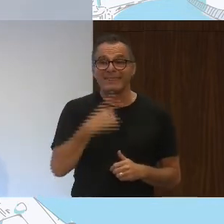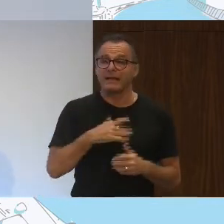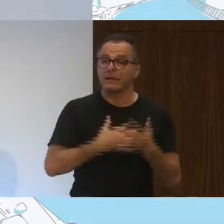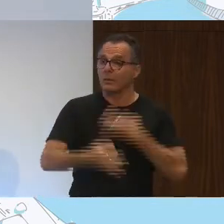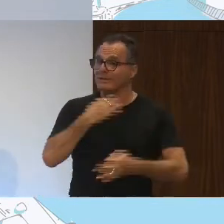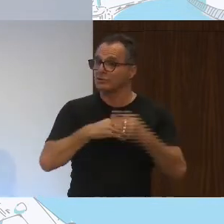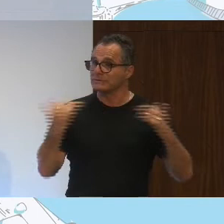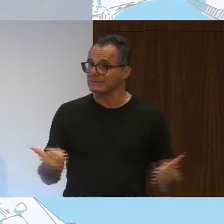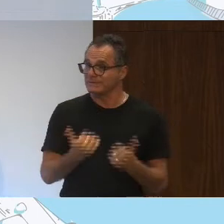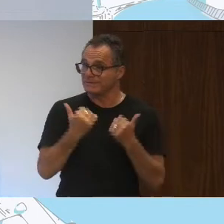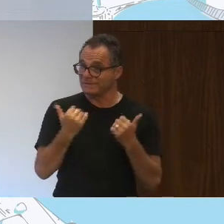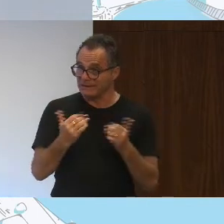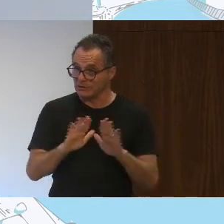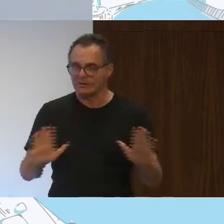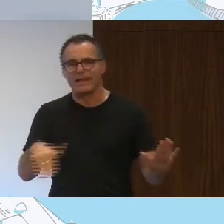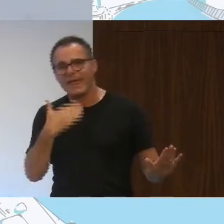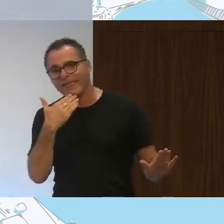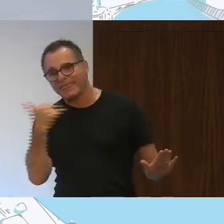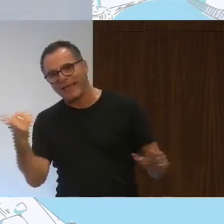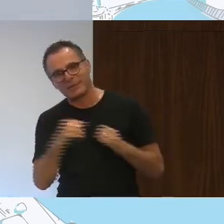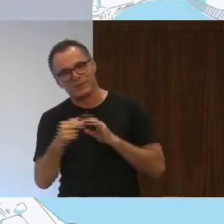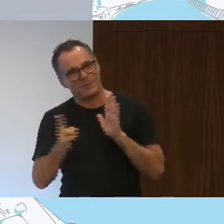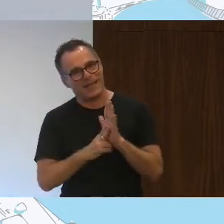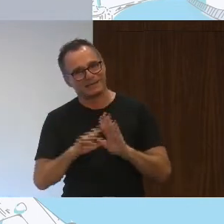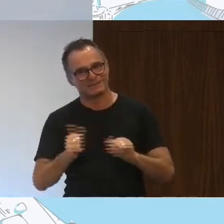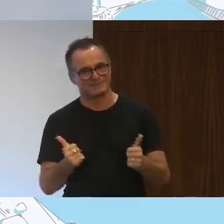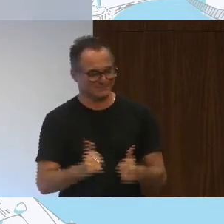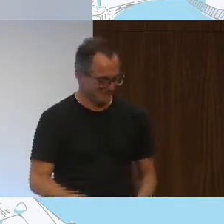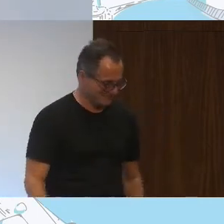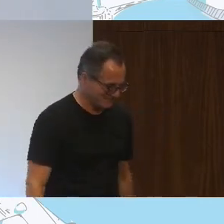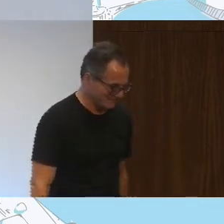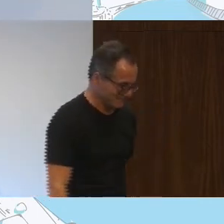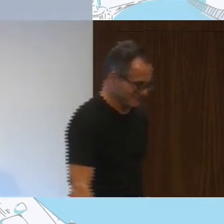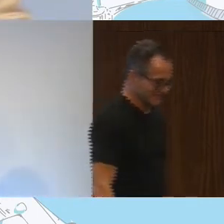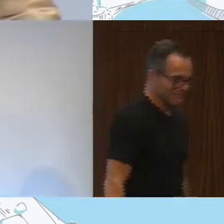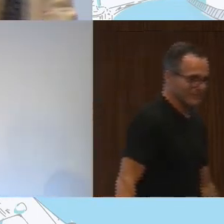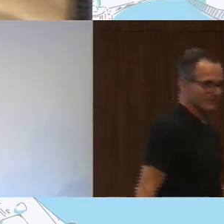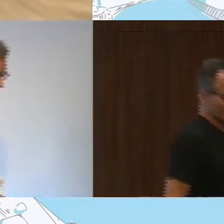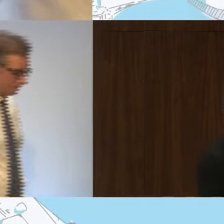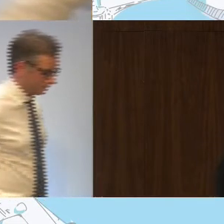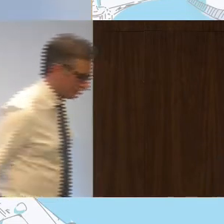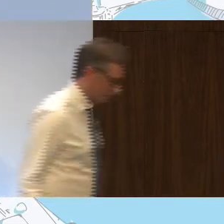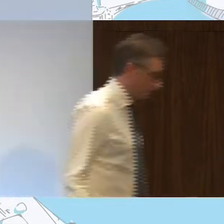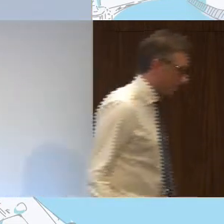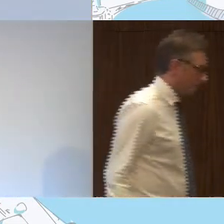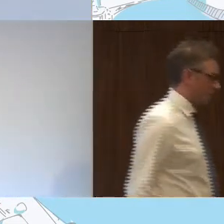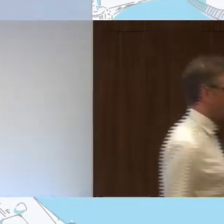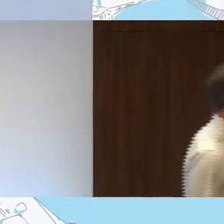I think we're going to have, but thank you again, Ben, very, very much. Thank you. Thanks very much.